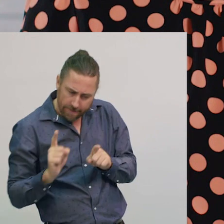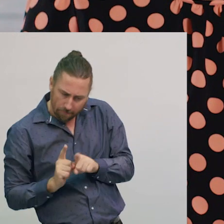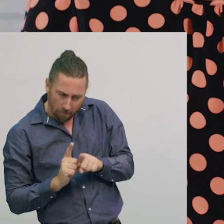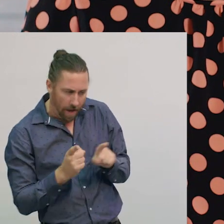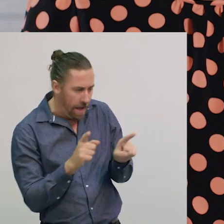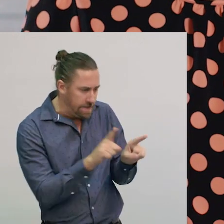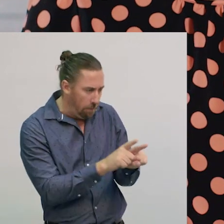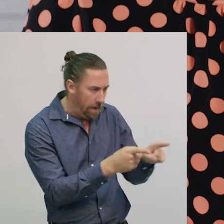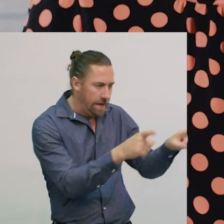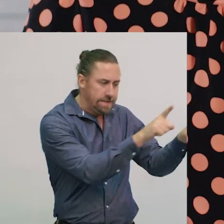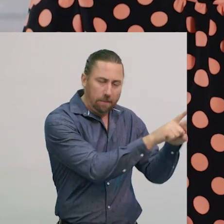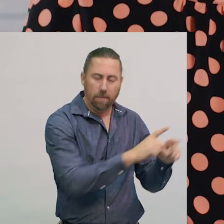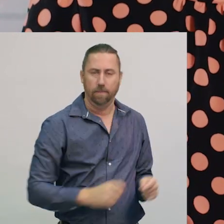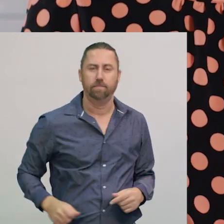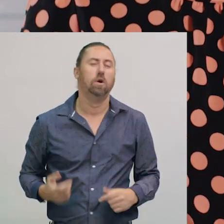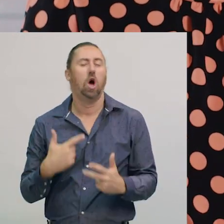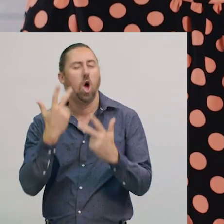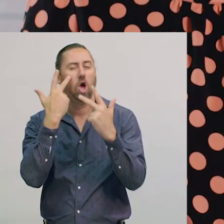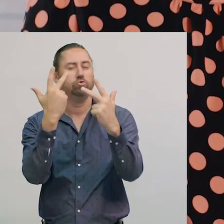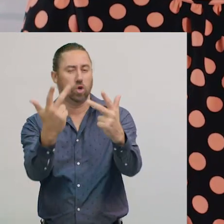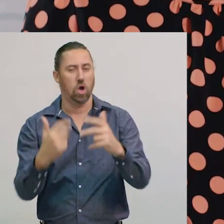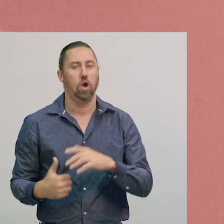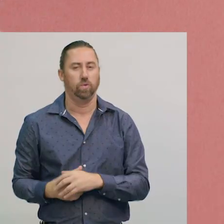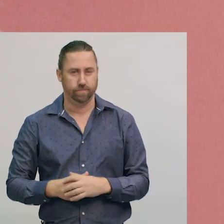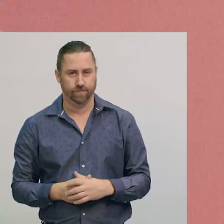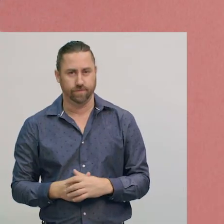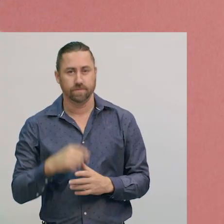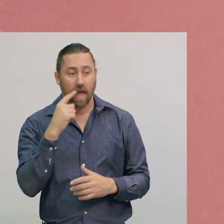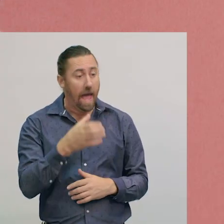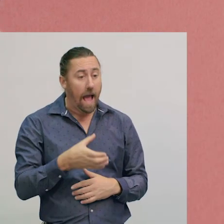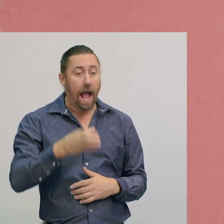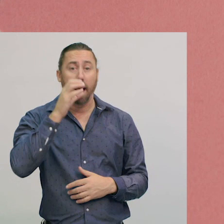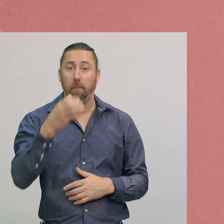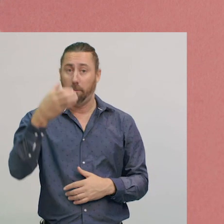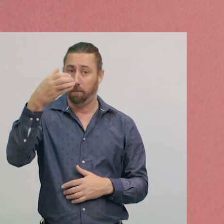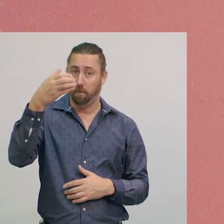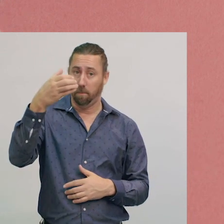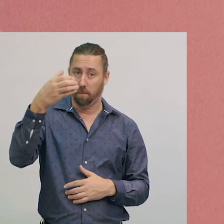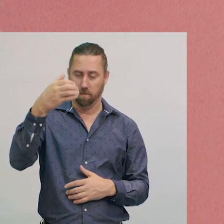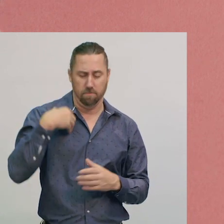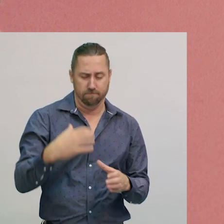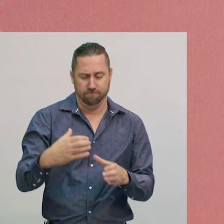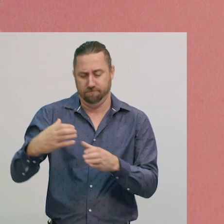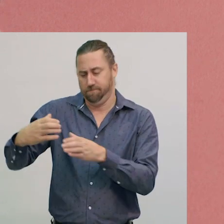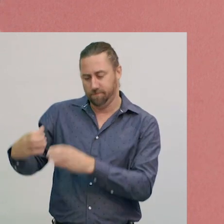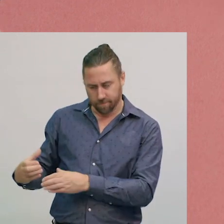Let me show you. I'm going to put the cups in their own pile here,